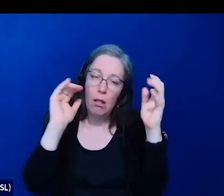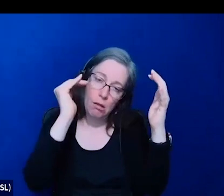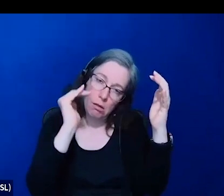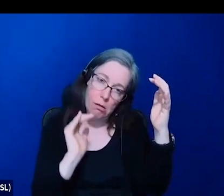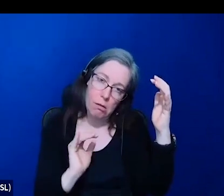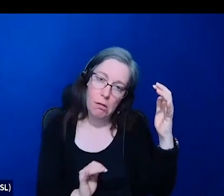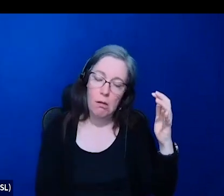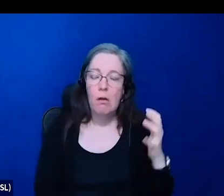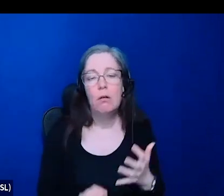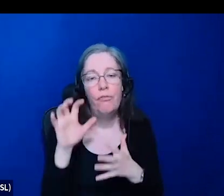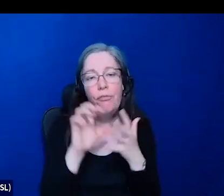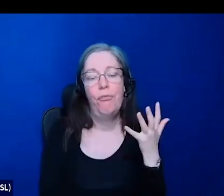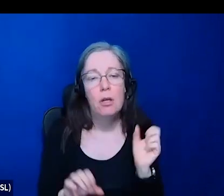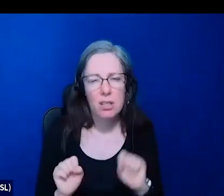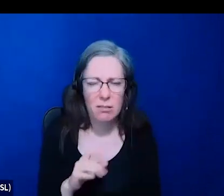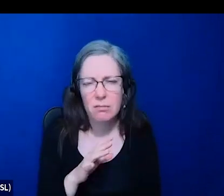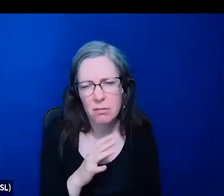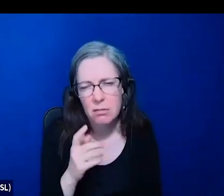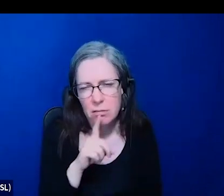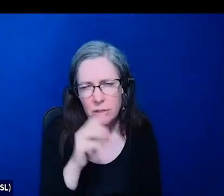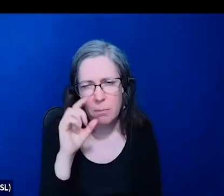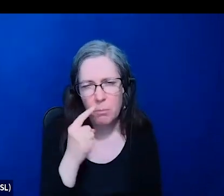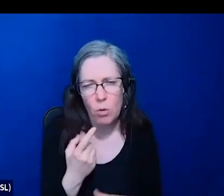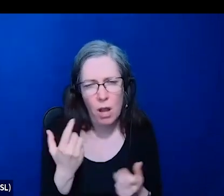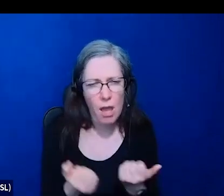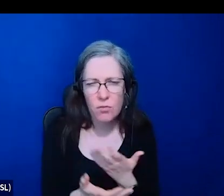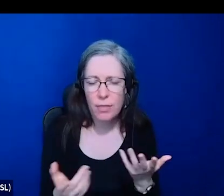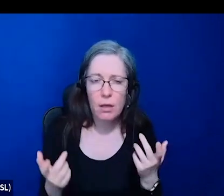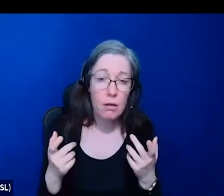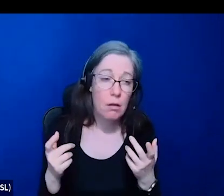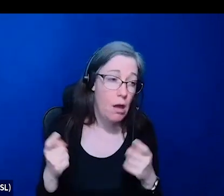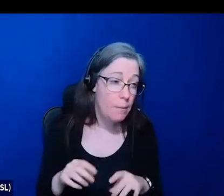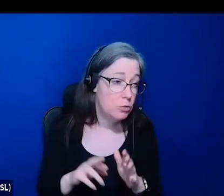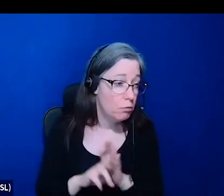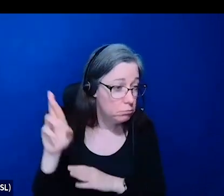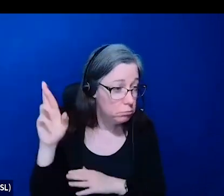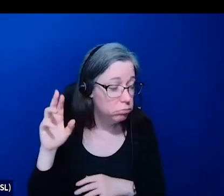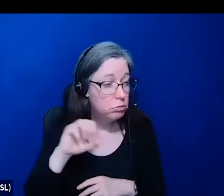to get done on a space voyage or to live in space along the left-hand column.